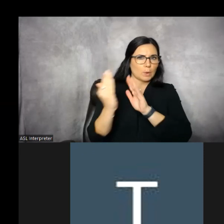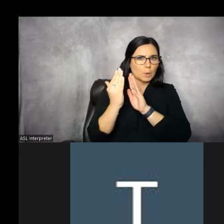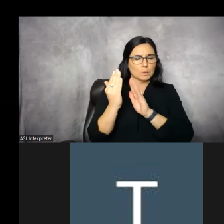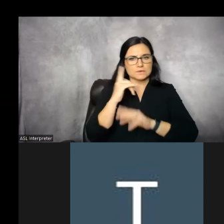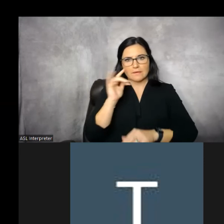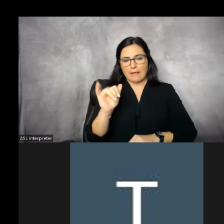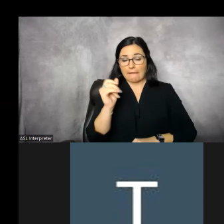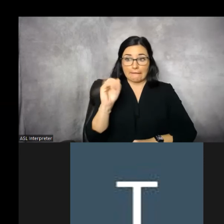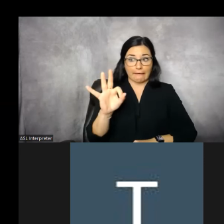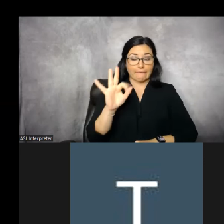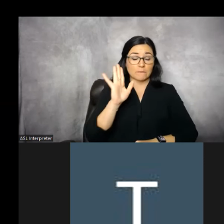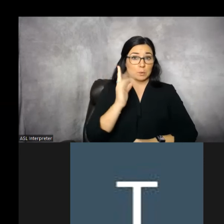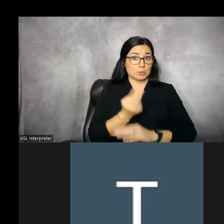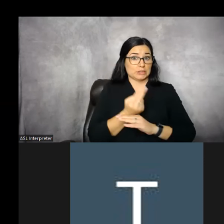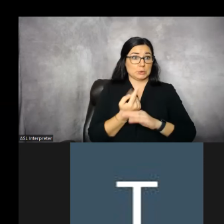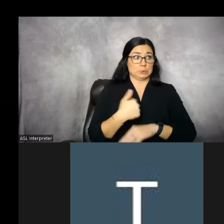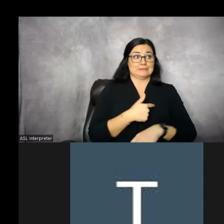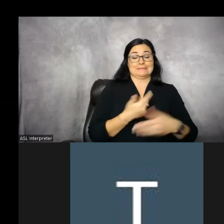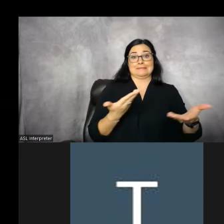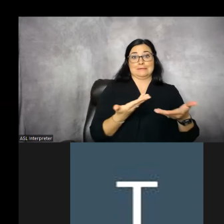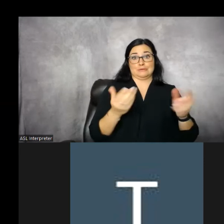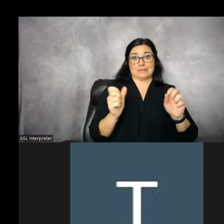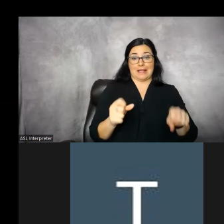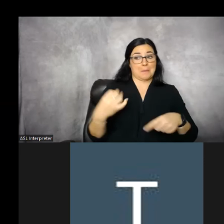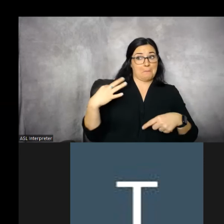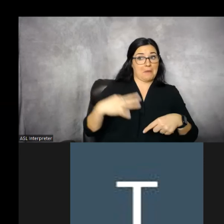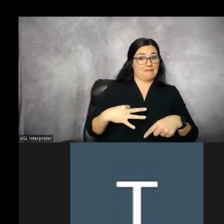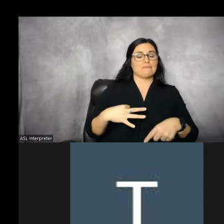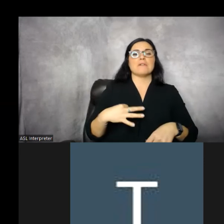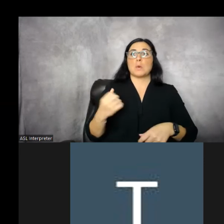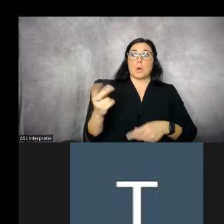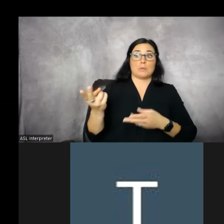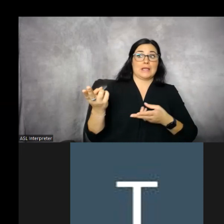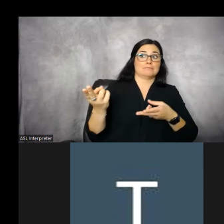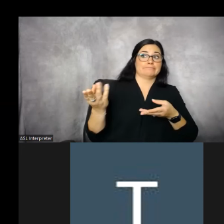To see if that's of any value or benefit, or if we could leverage that.